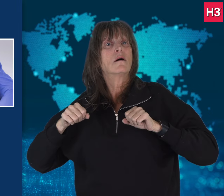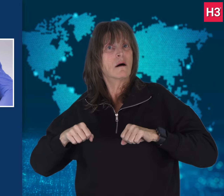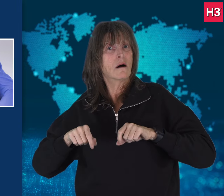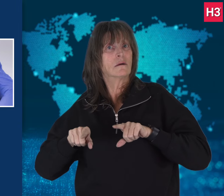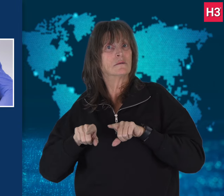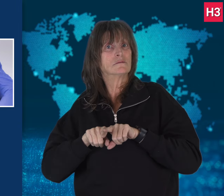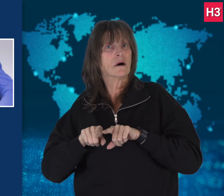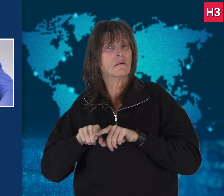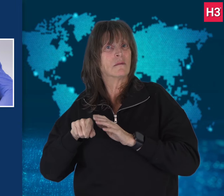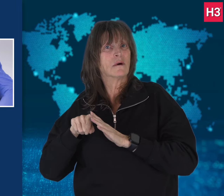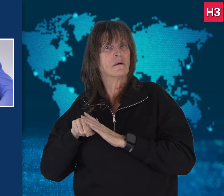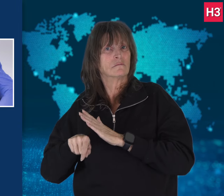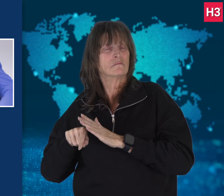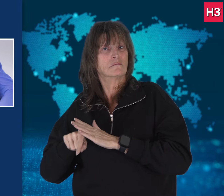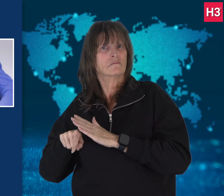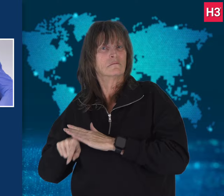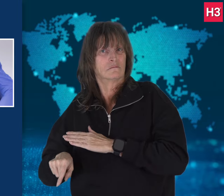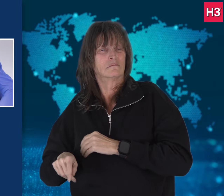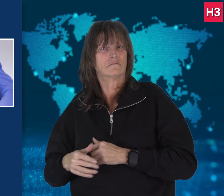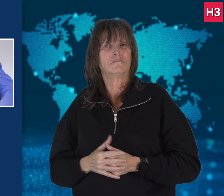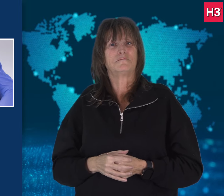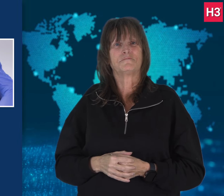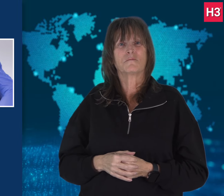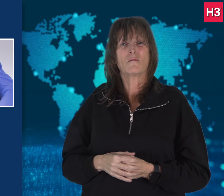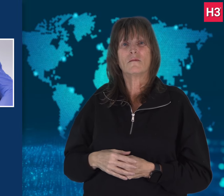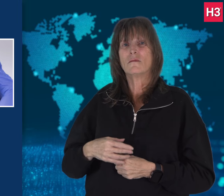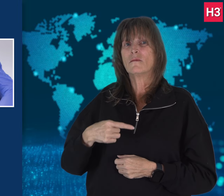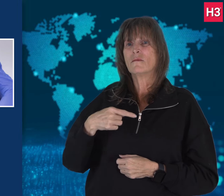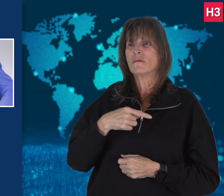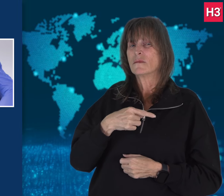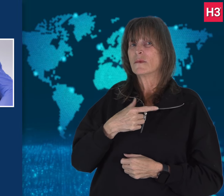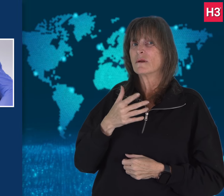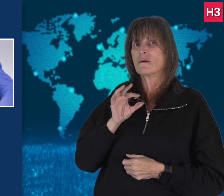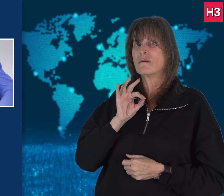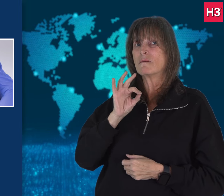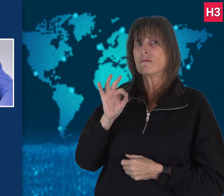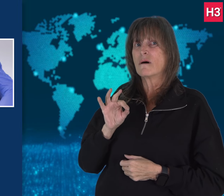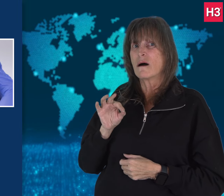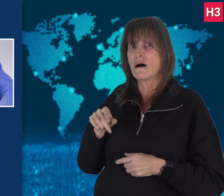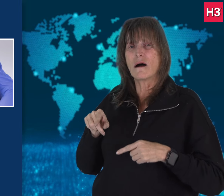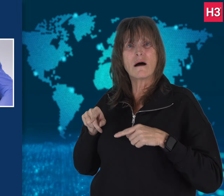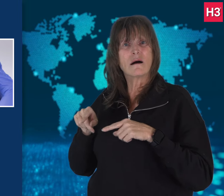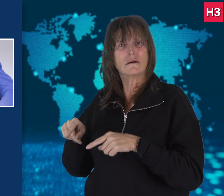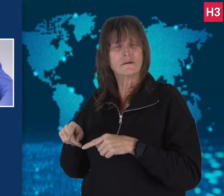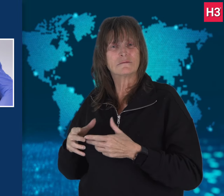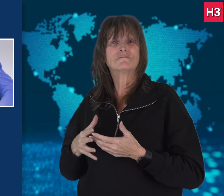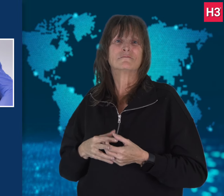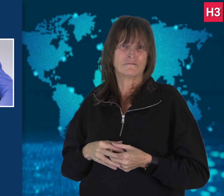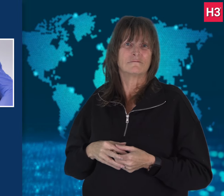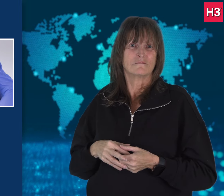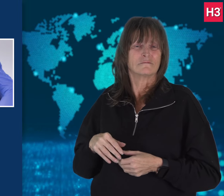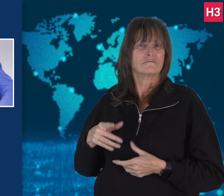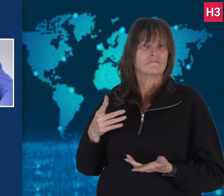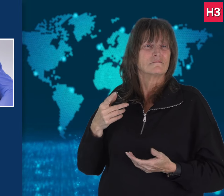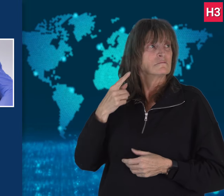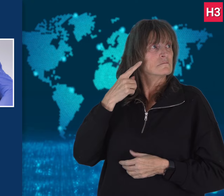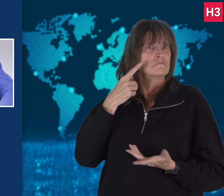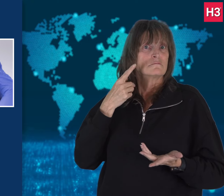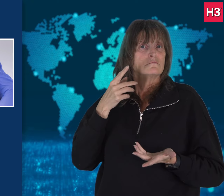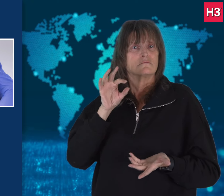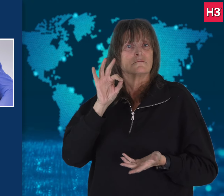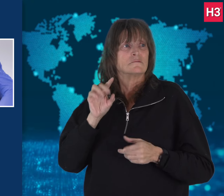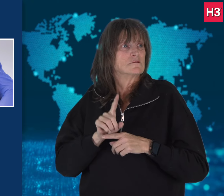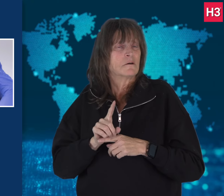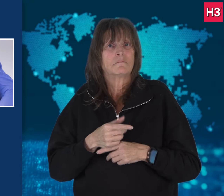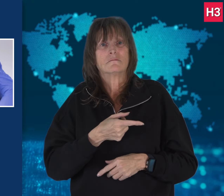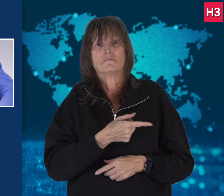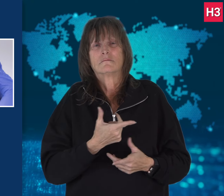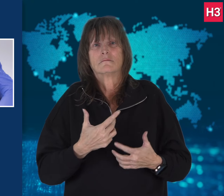or tired of caring for very sick patients and wanted to